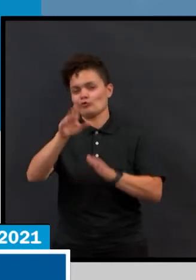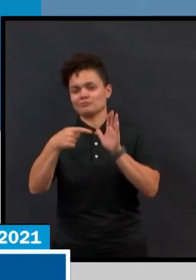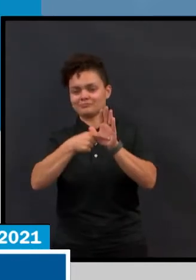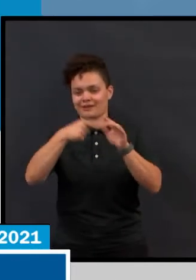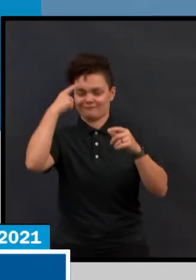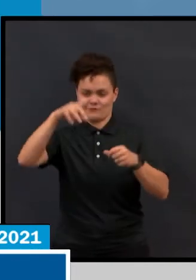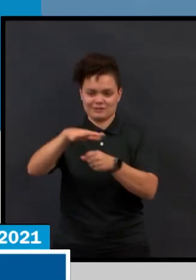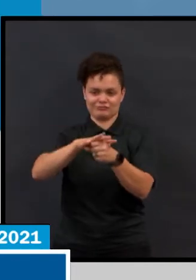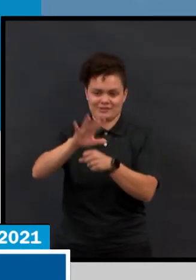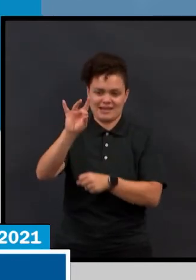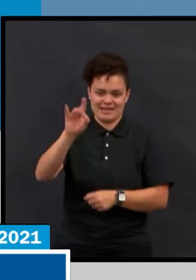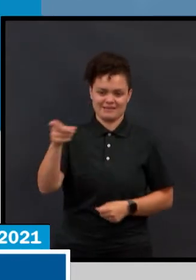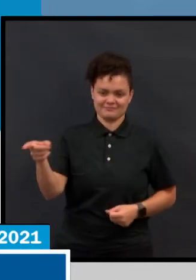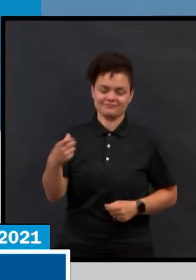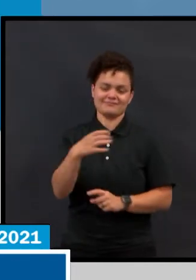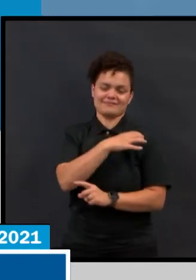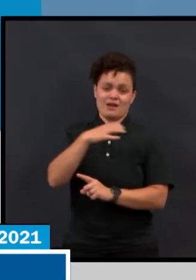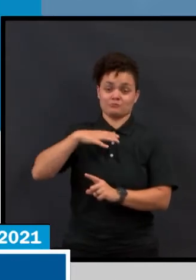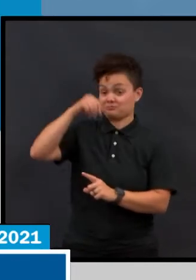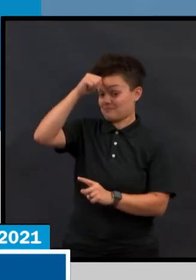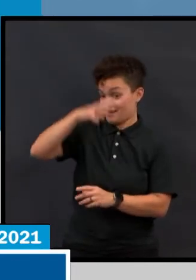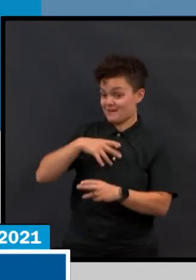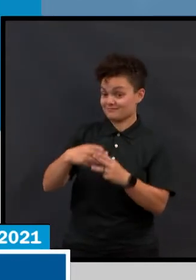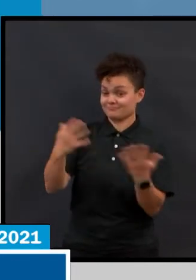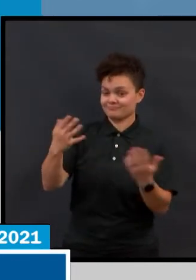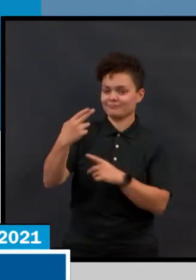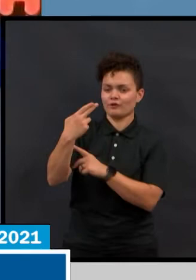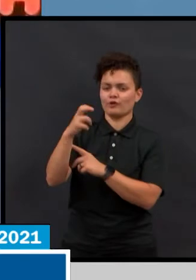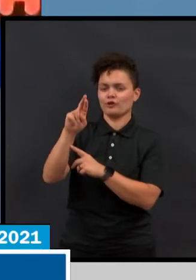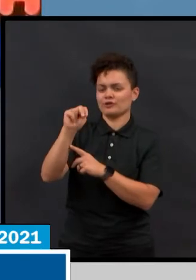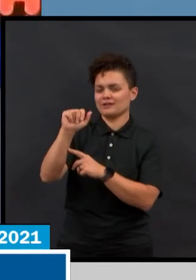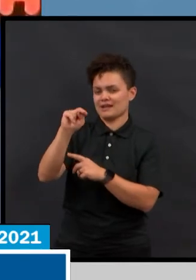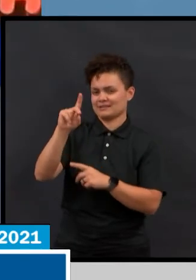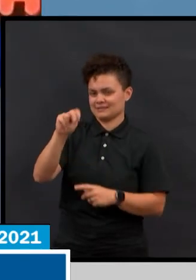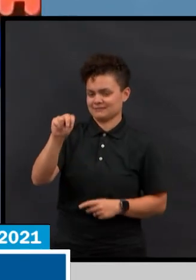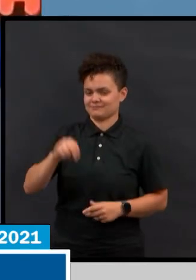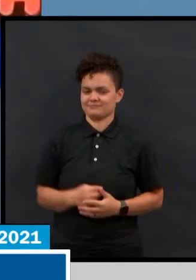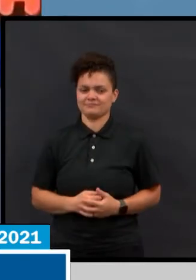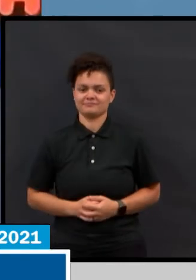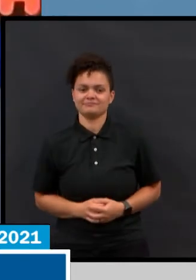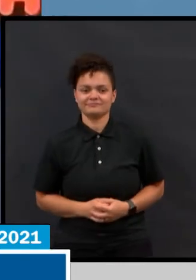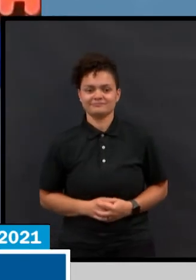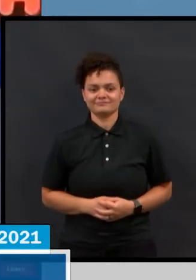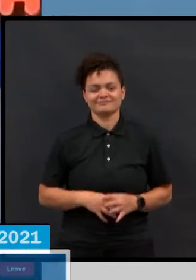councilman hernan take it over thank you mayor thank you so much for having district a here for